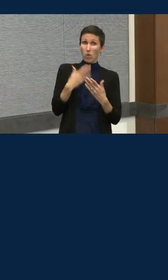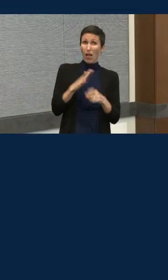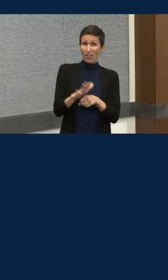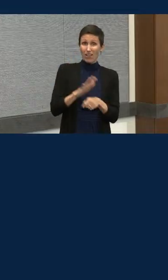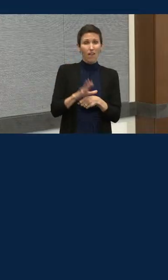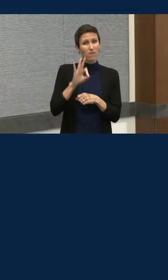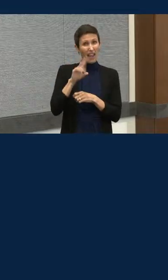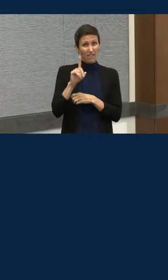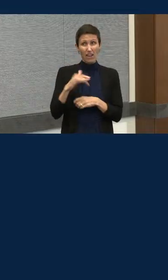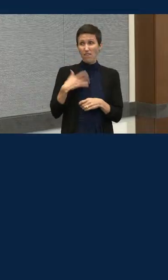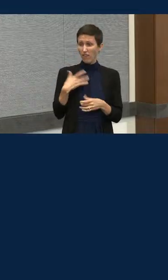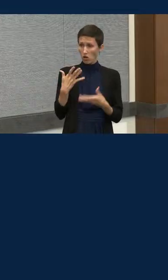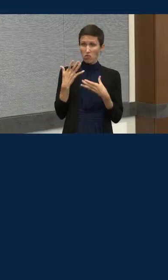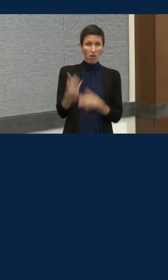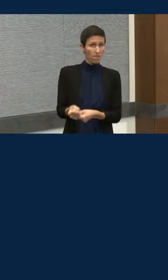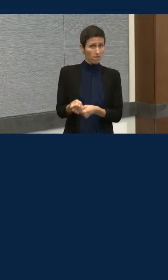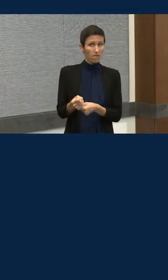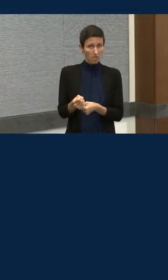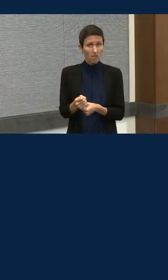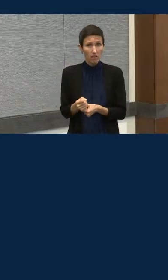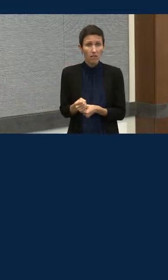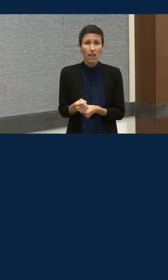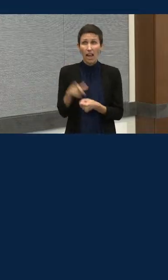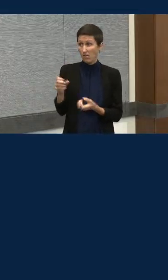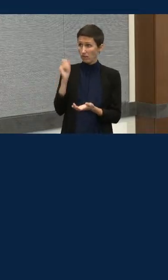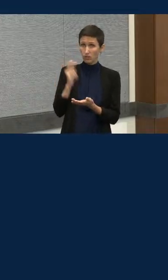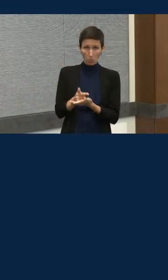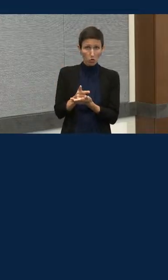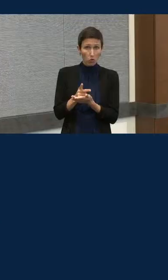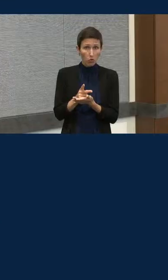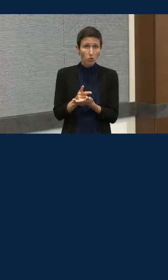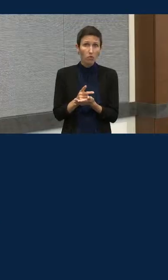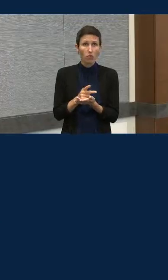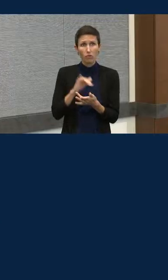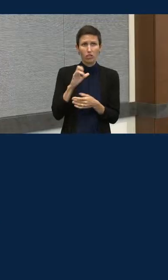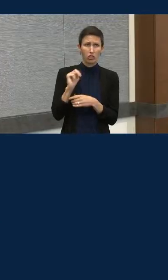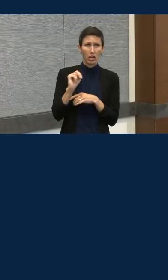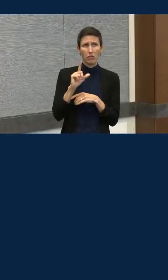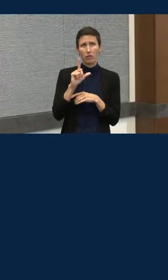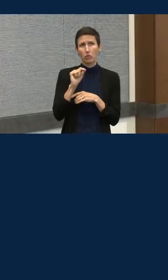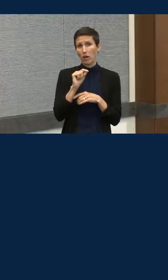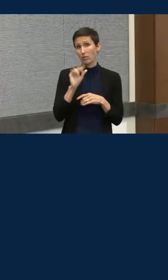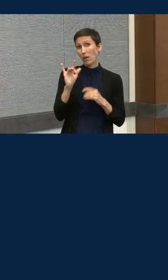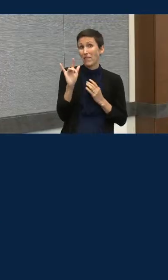and this was approved before